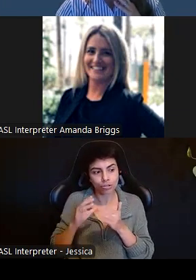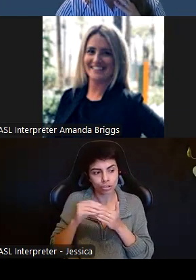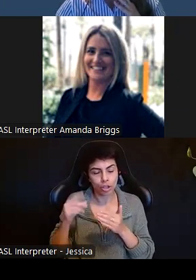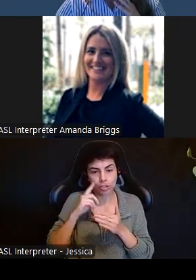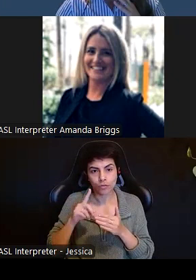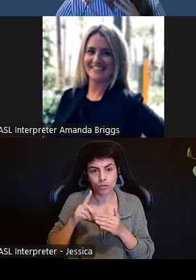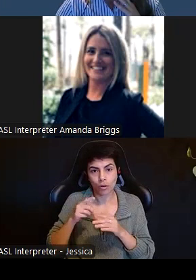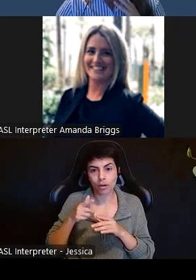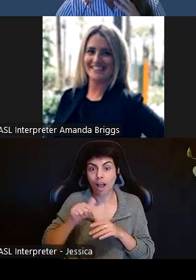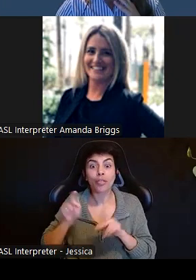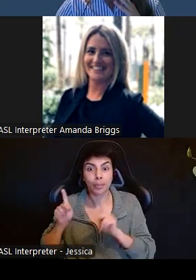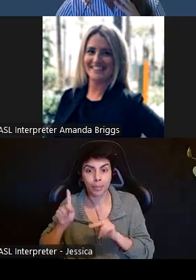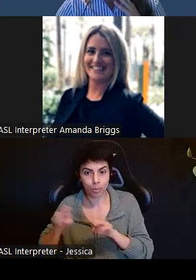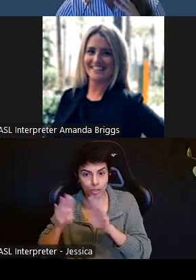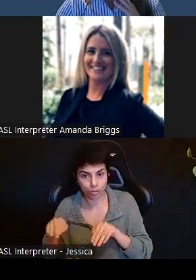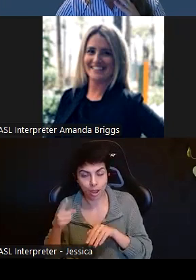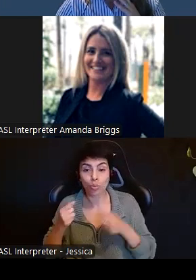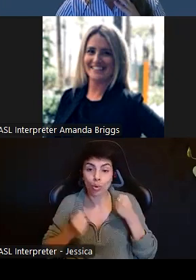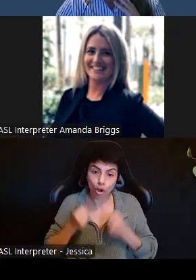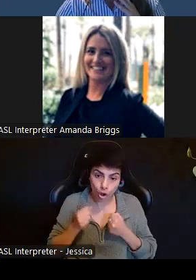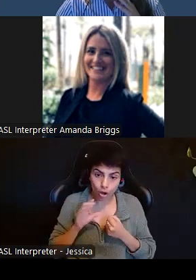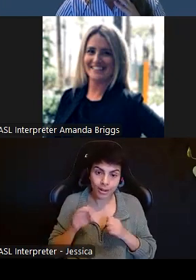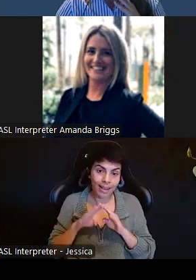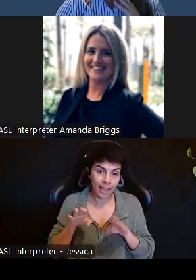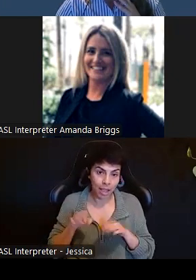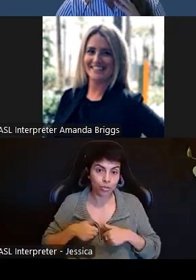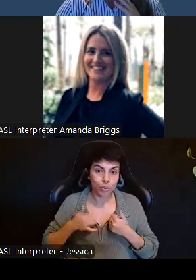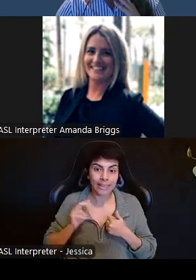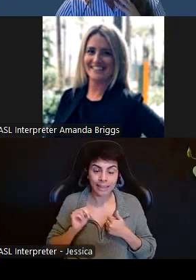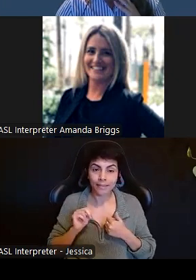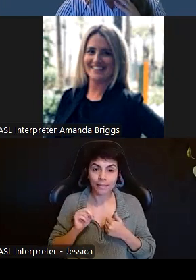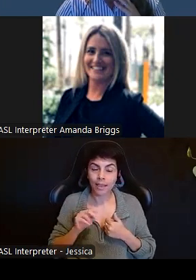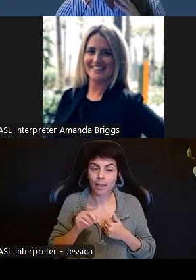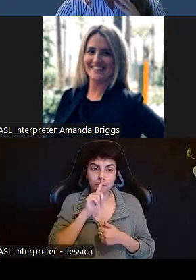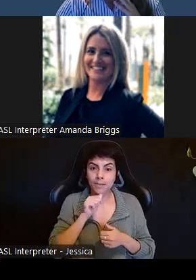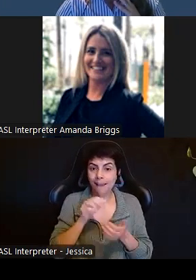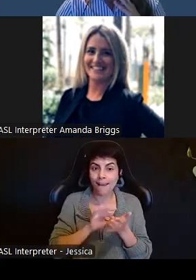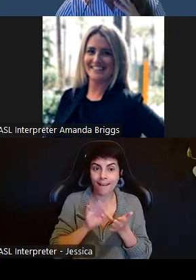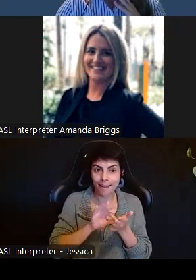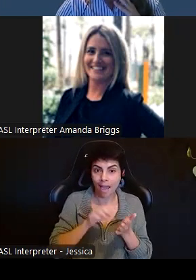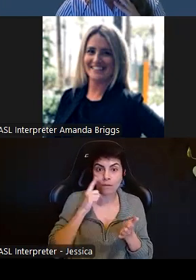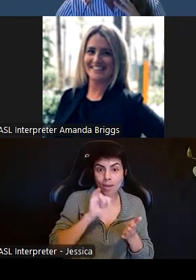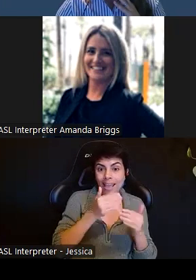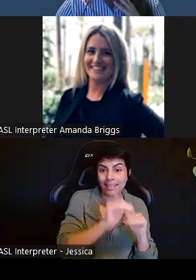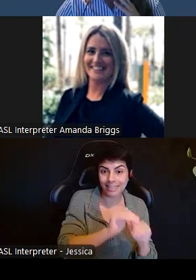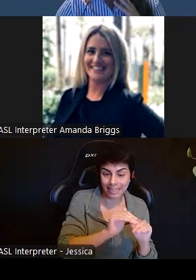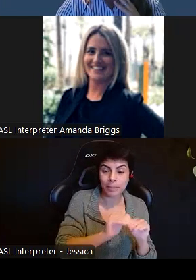One car and the house that you live in do not count towards this limit, hence the car and house graphic on this slide.